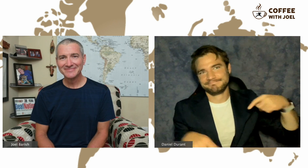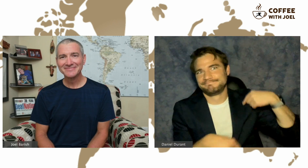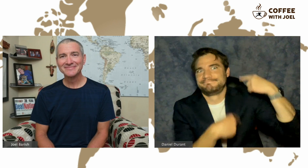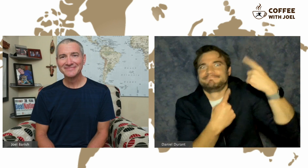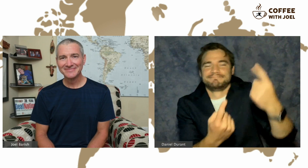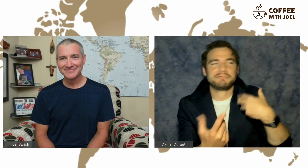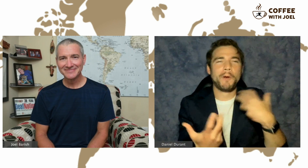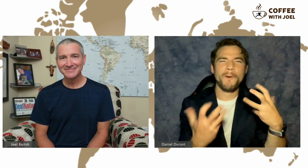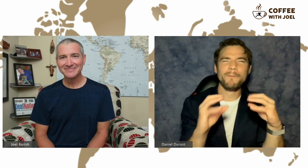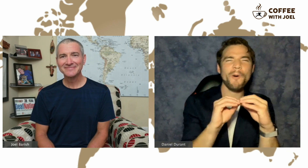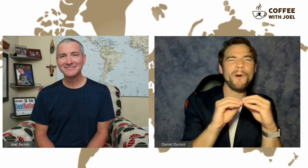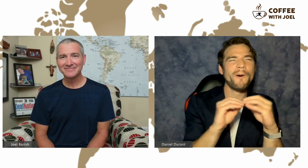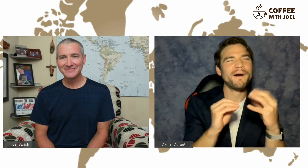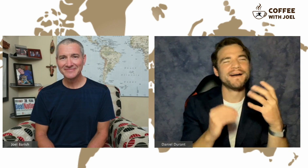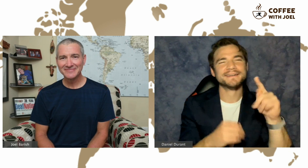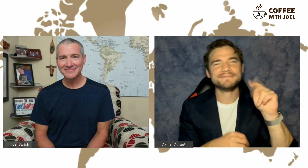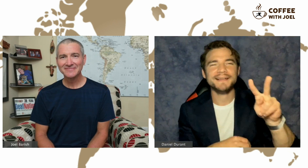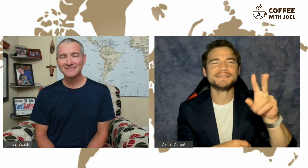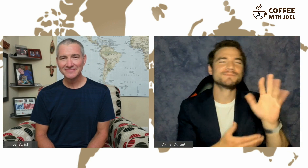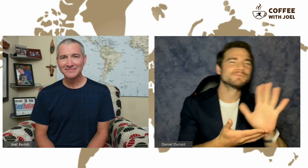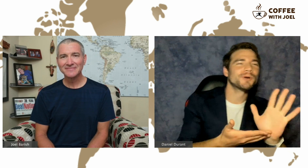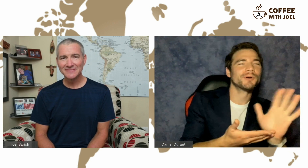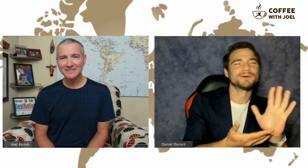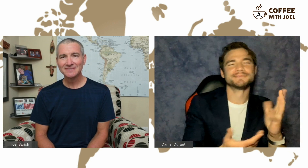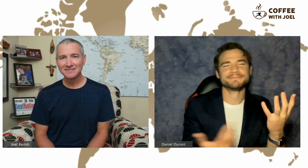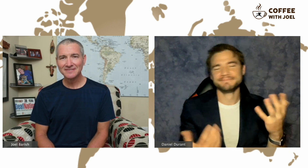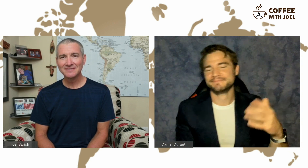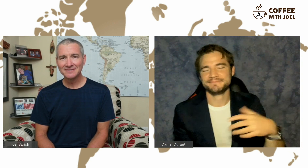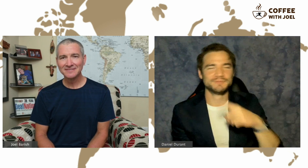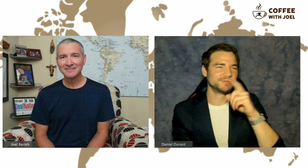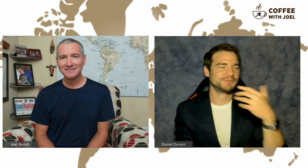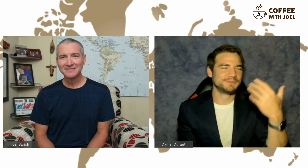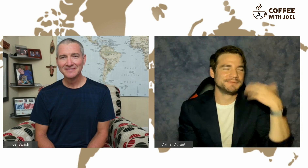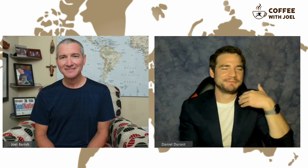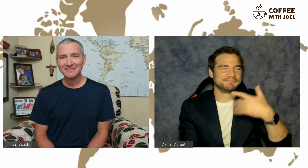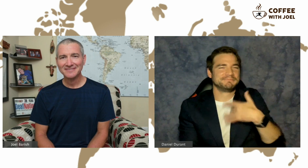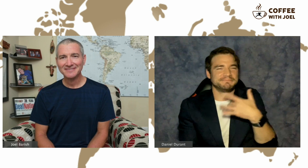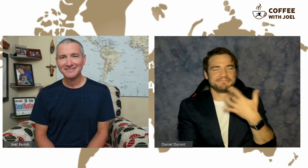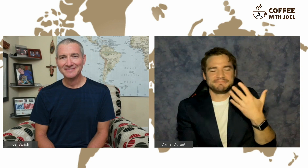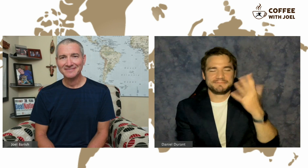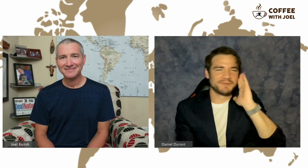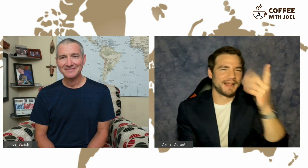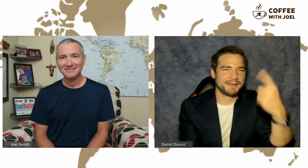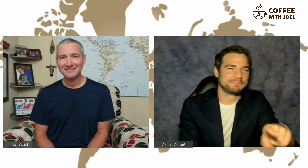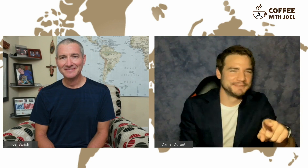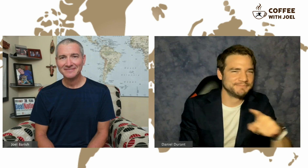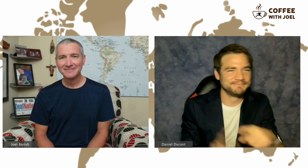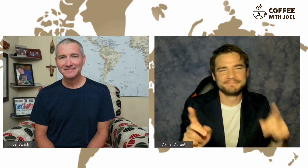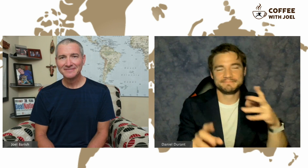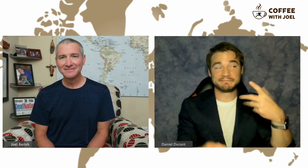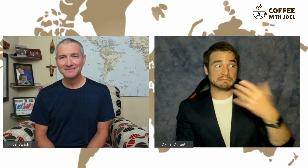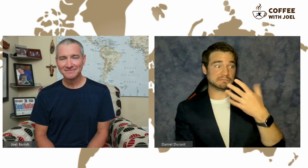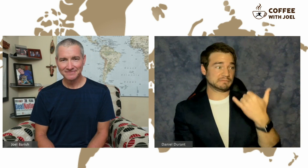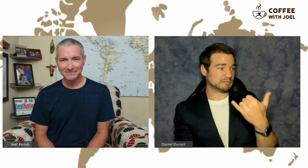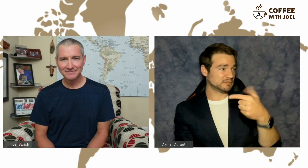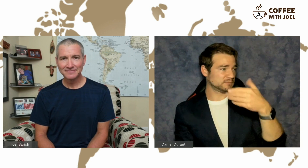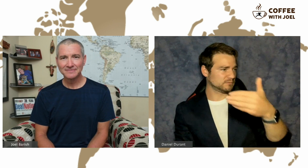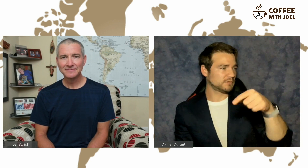of experience in the theatre world since I was a child. I want more TV and movie experience and I think it will happen,